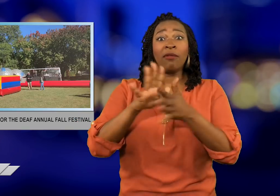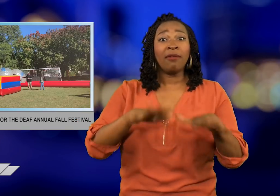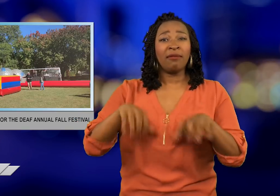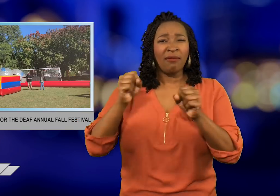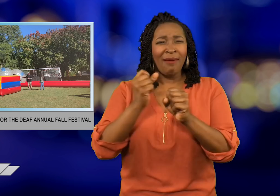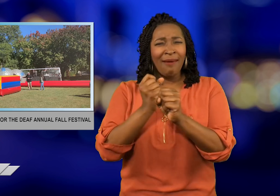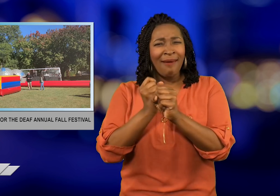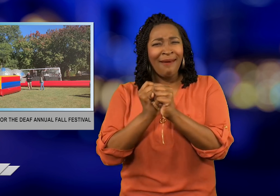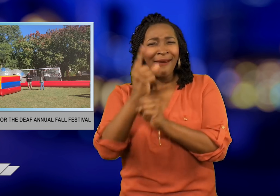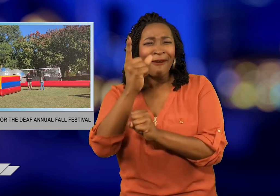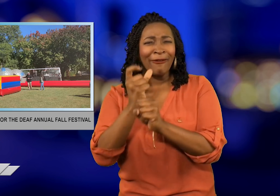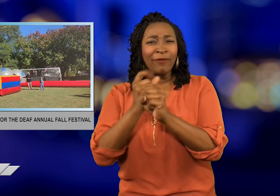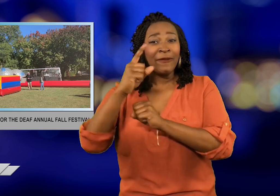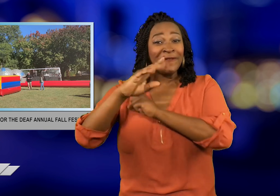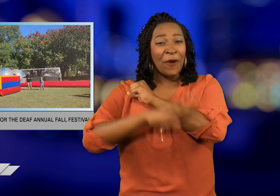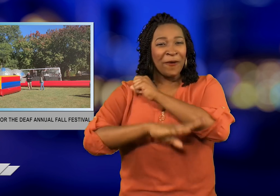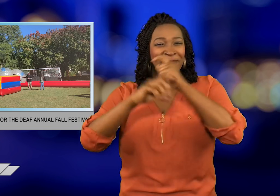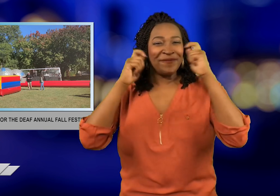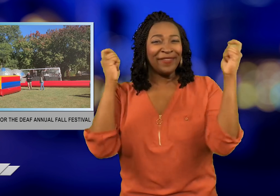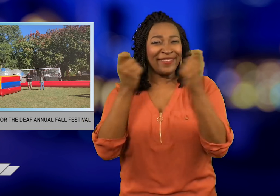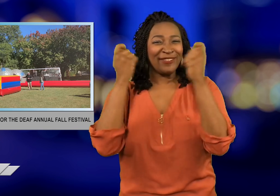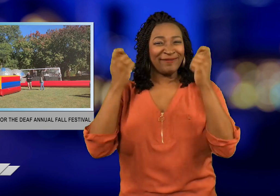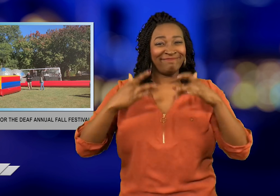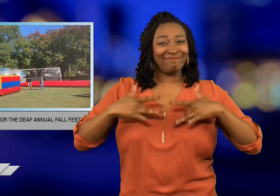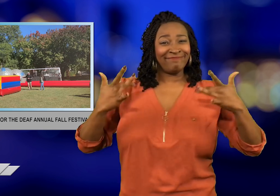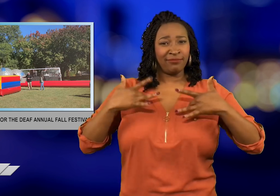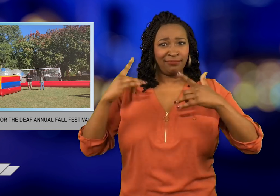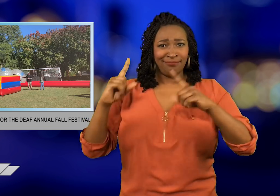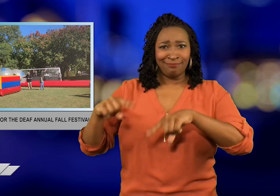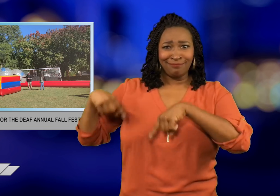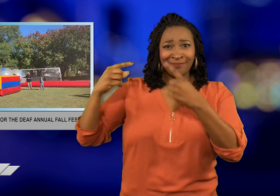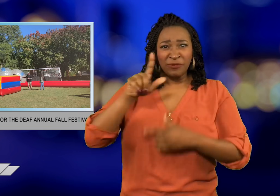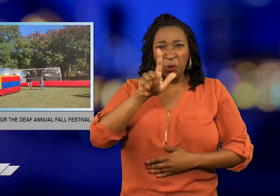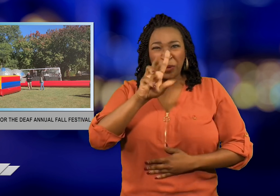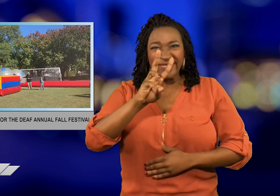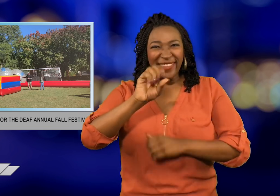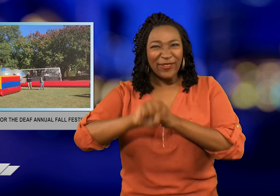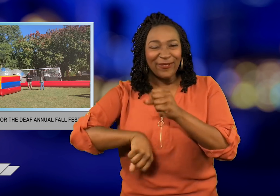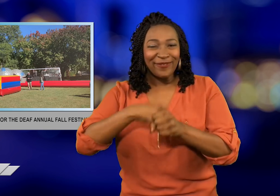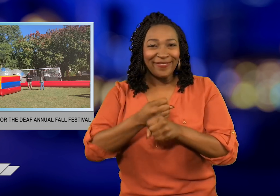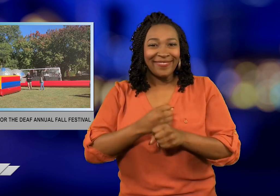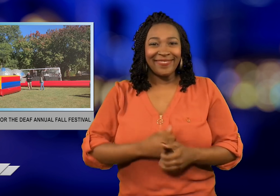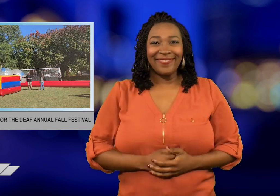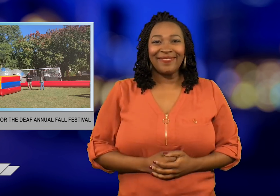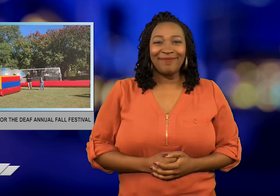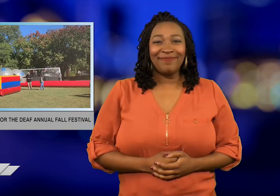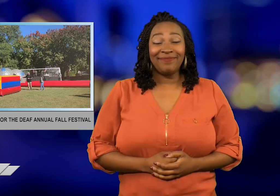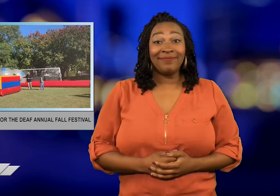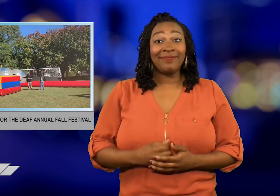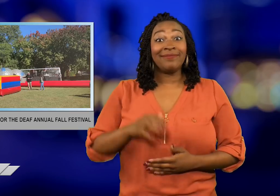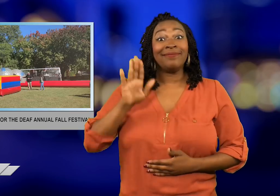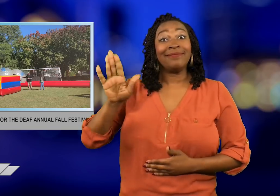The school held its 26th annual fall festival.